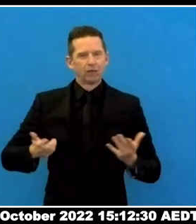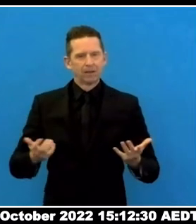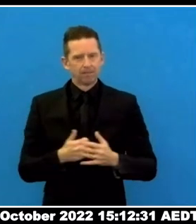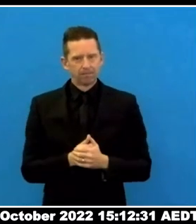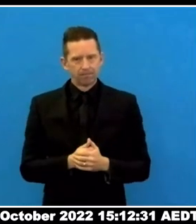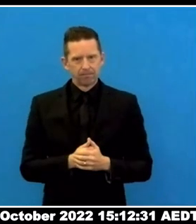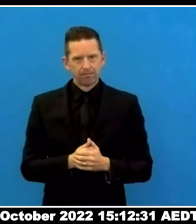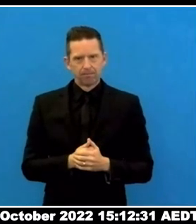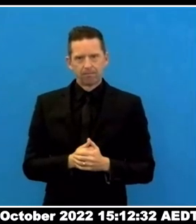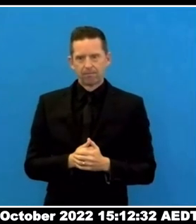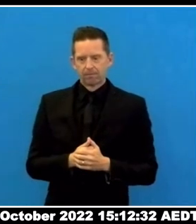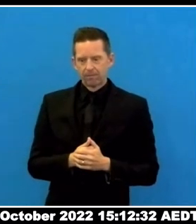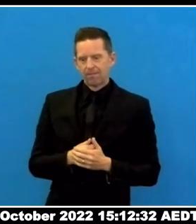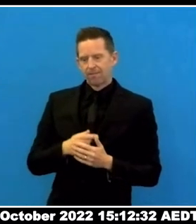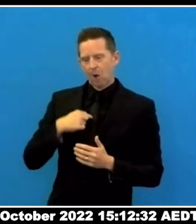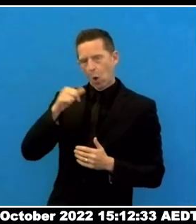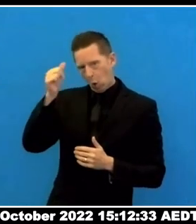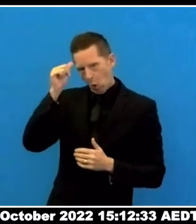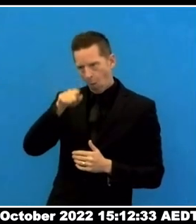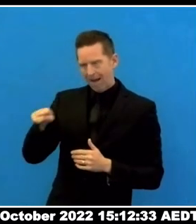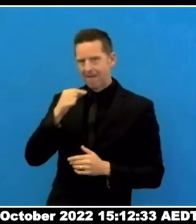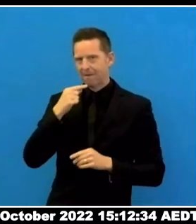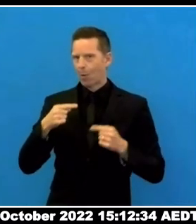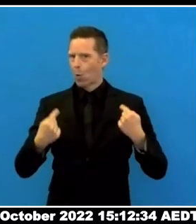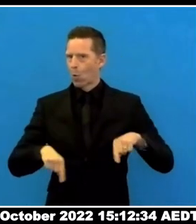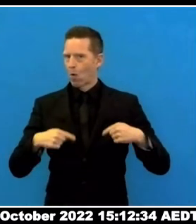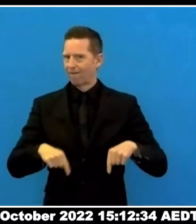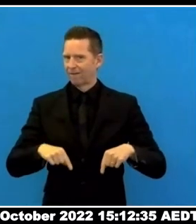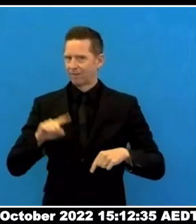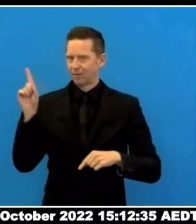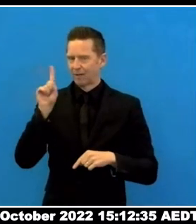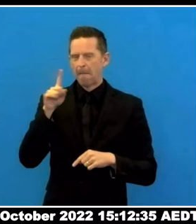a little bit nervous this afternoon, but you will recall yesterday